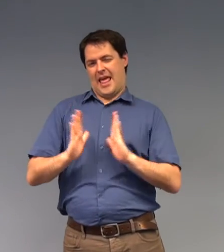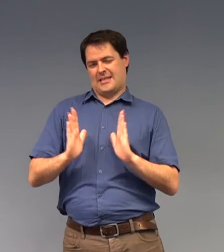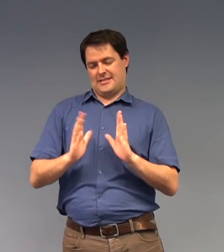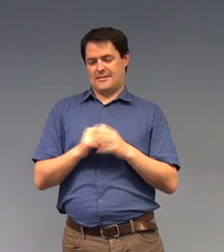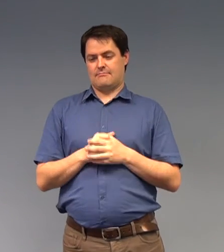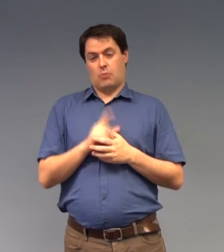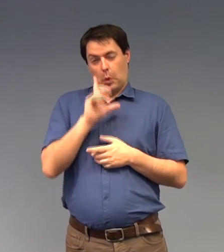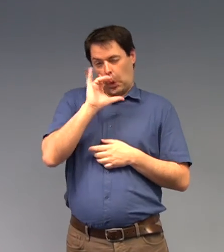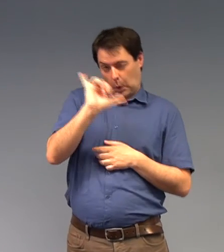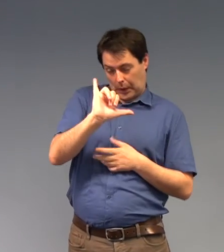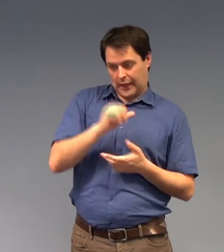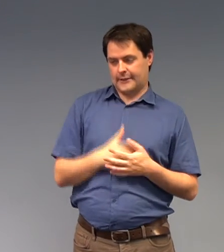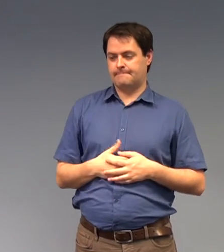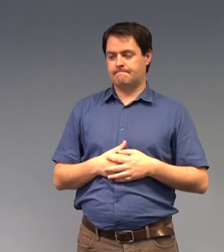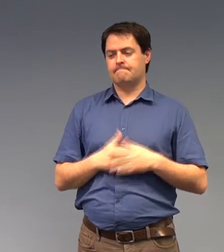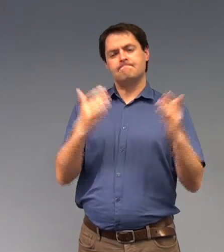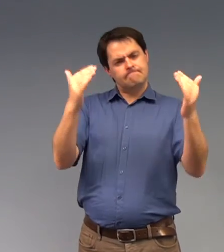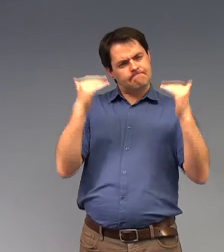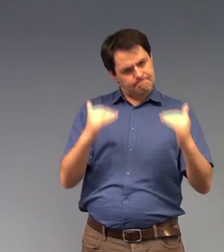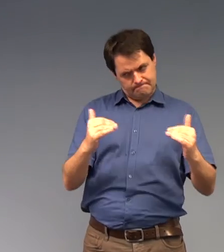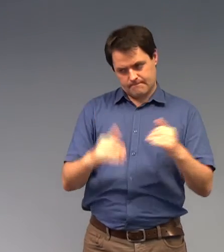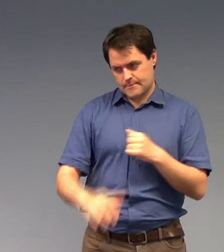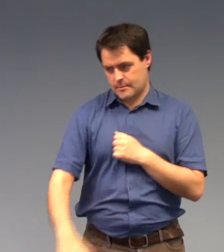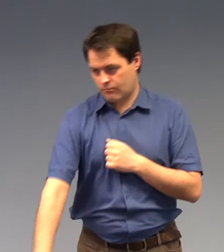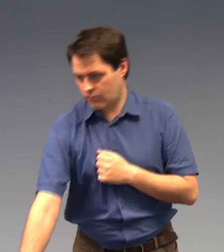there was still that fluency for L1 native users